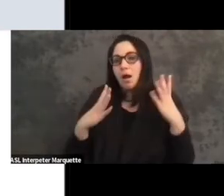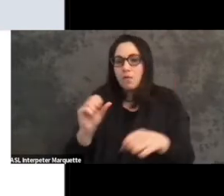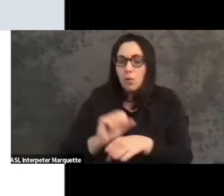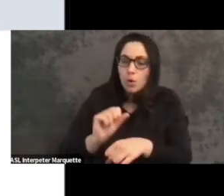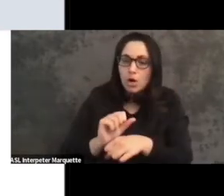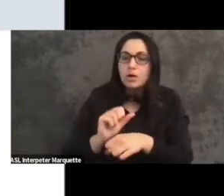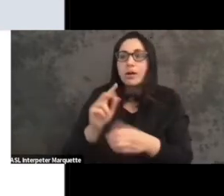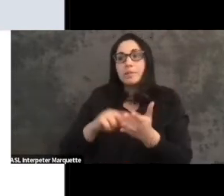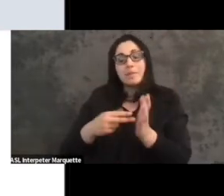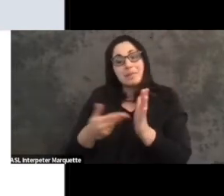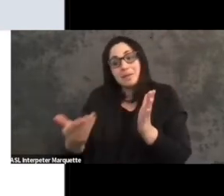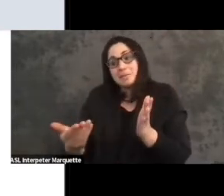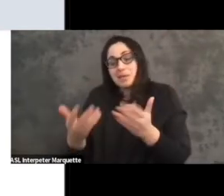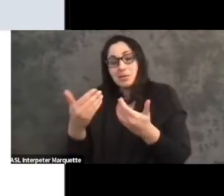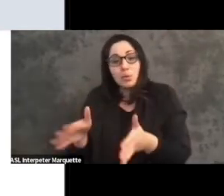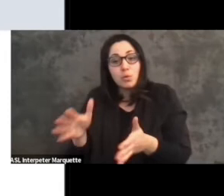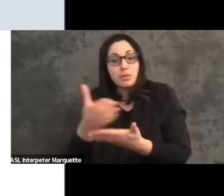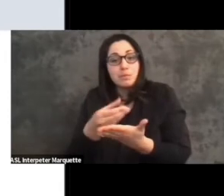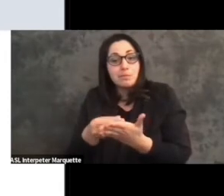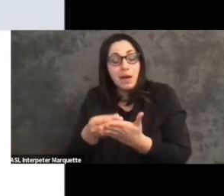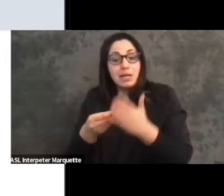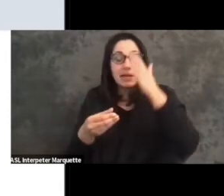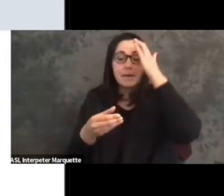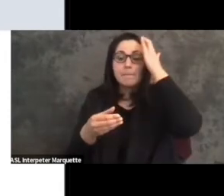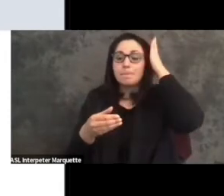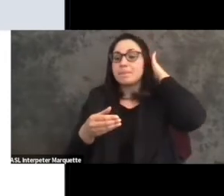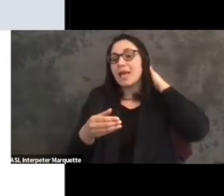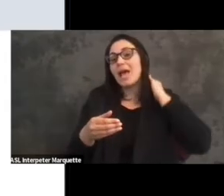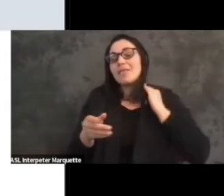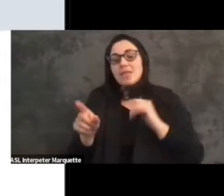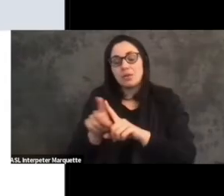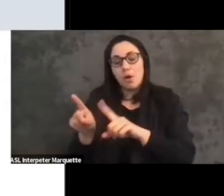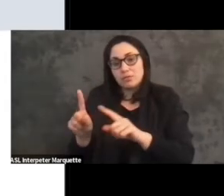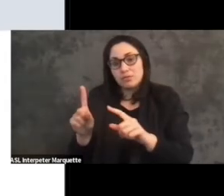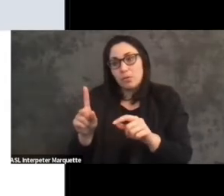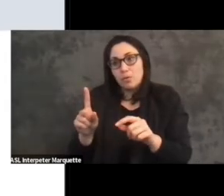likely to have adequate rest or time off, they're more likely to have the loss of income,